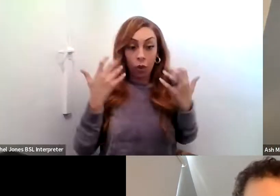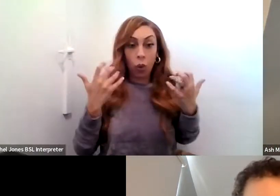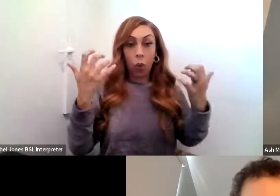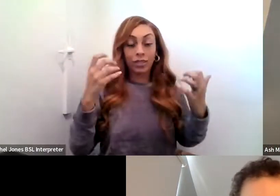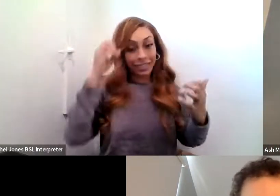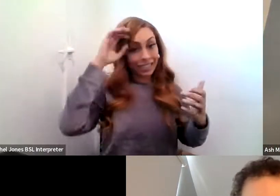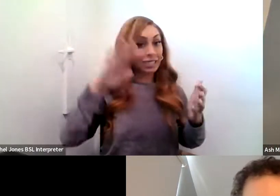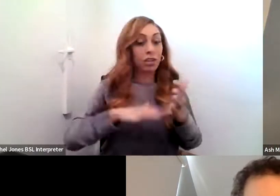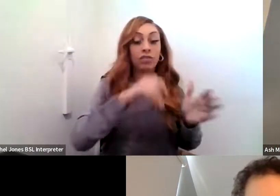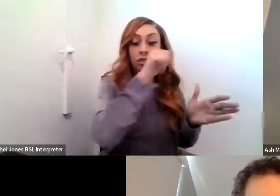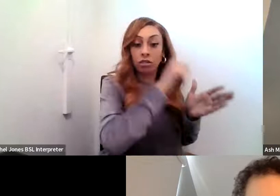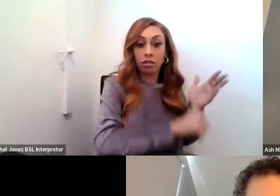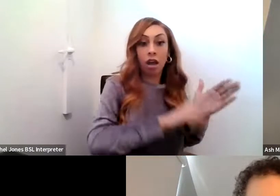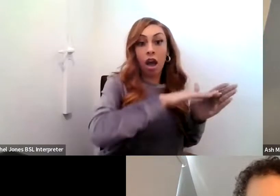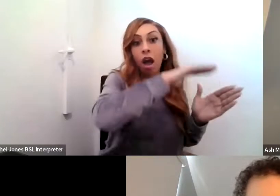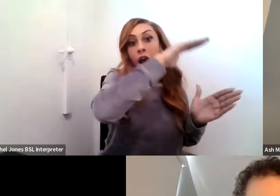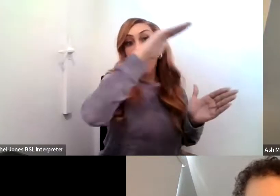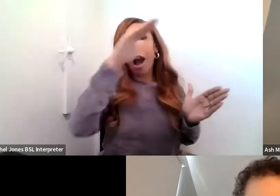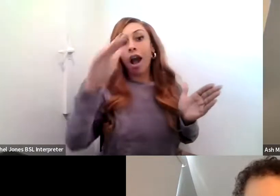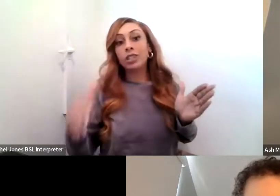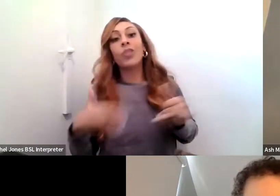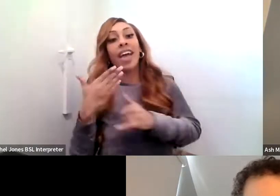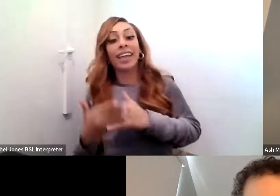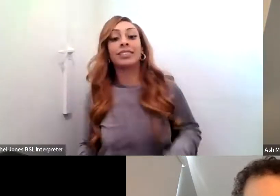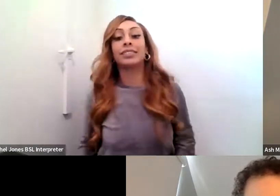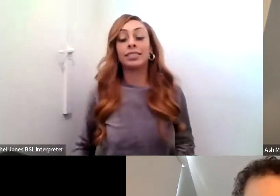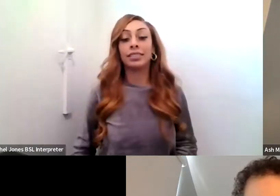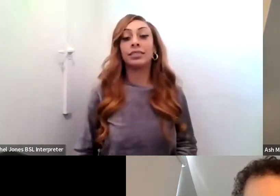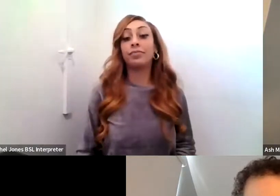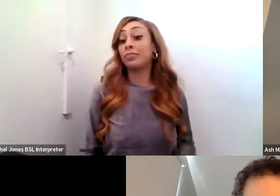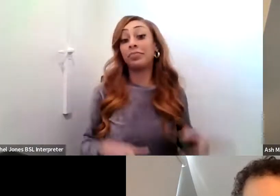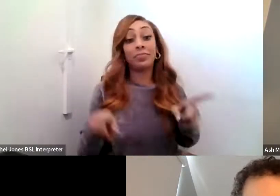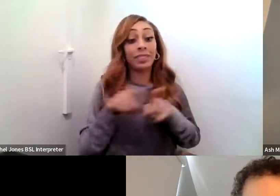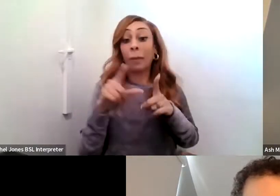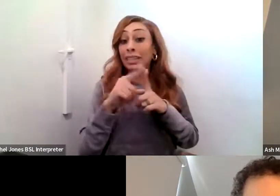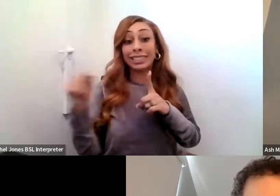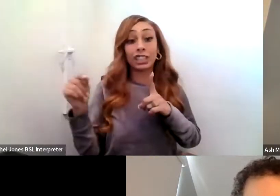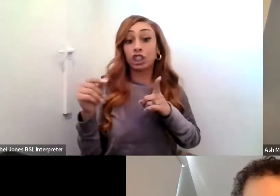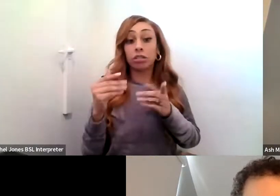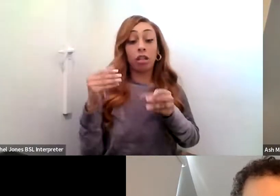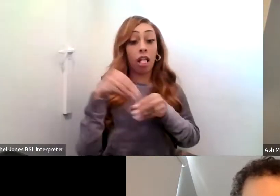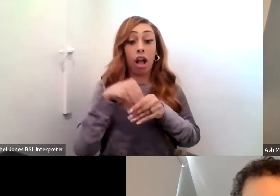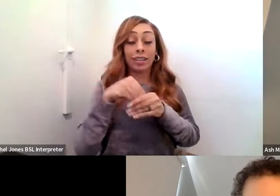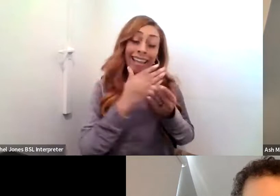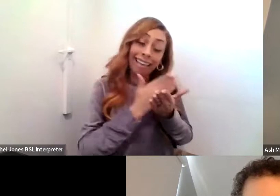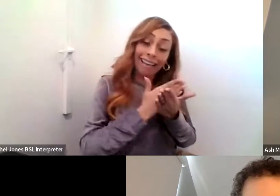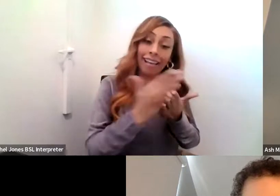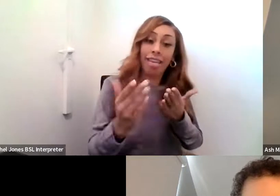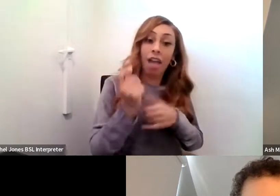And I think this can work in a physical but also digital context. Ensuring that you have a clear understanding of what your audiences need,